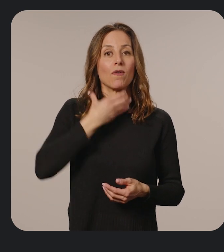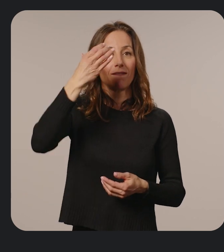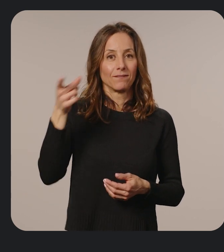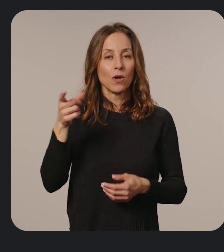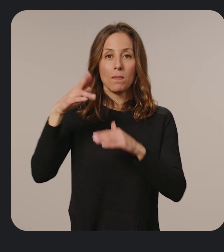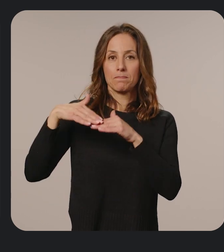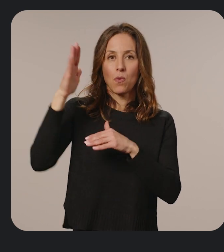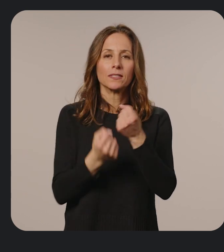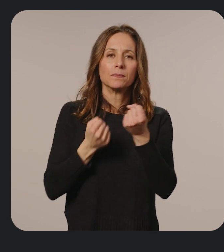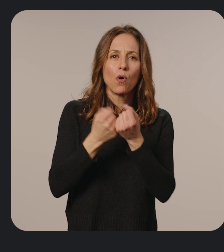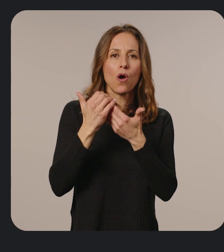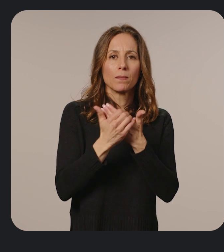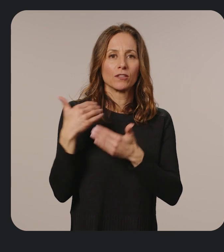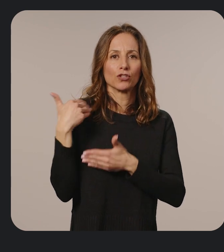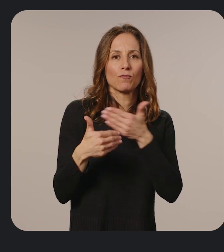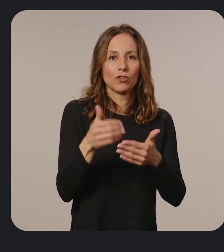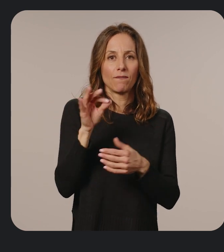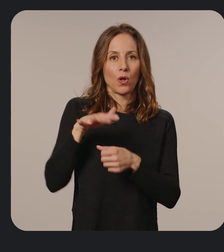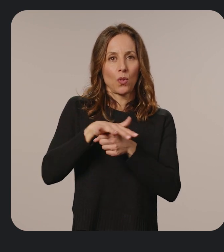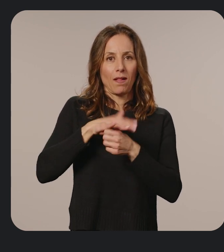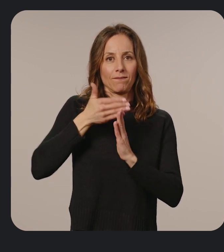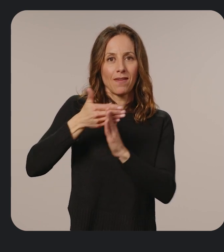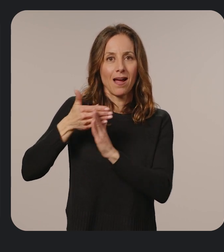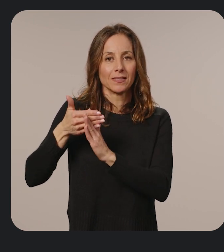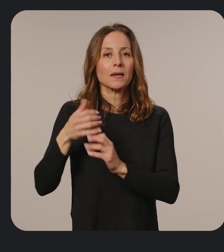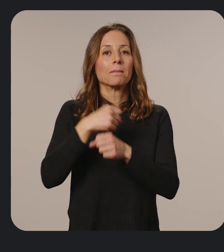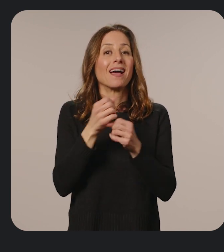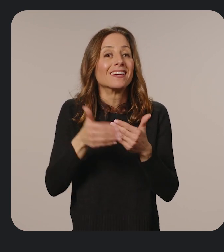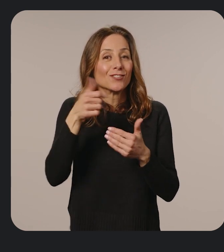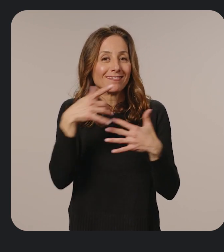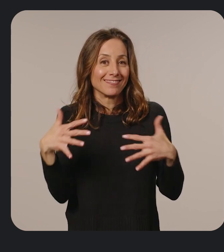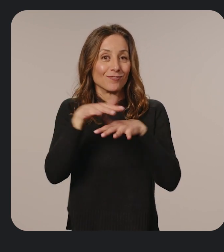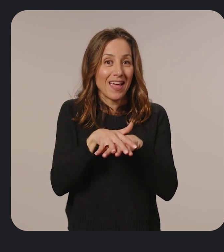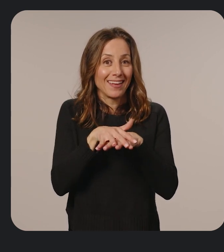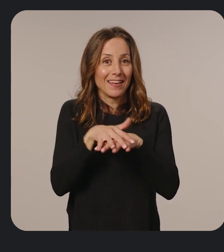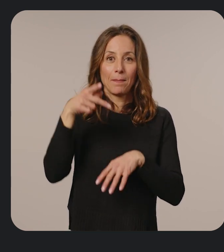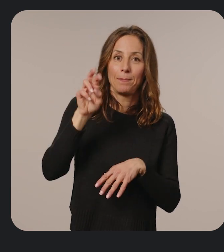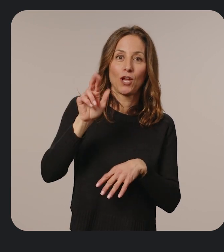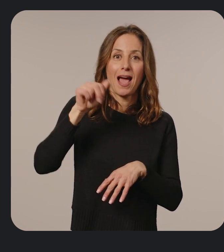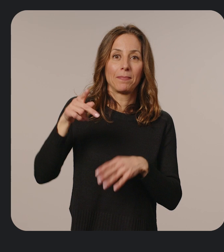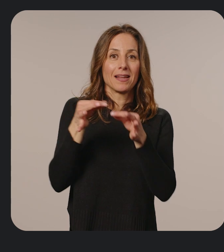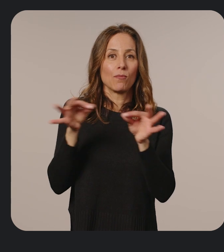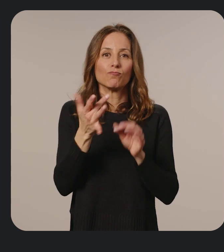Android Studio Giraffe or above supports automatic generation of the locale files for you, making it easier